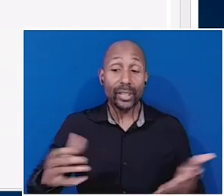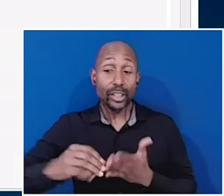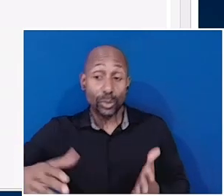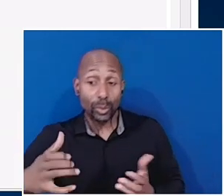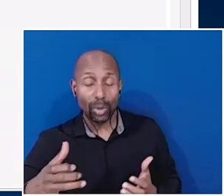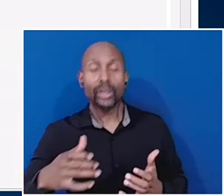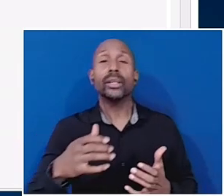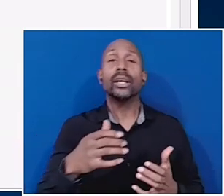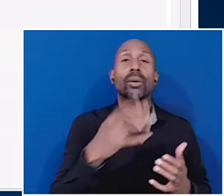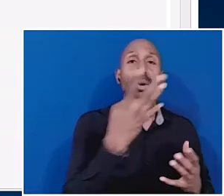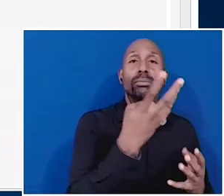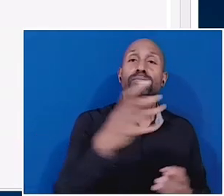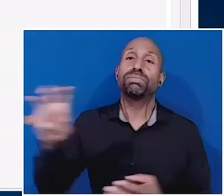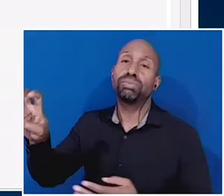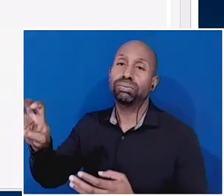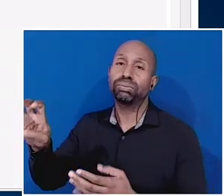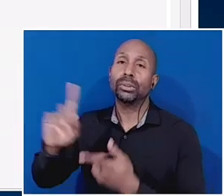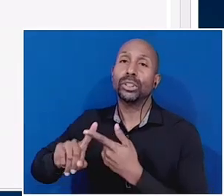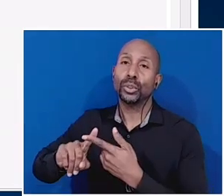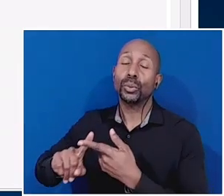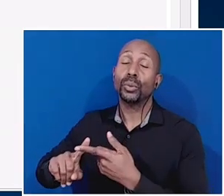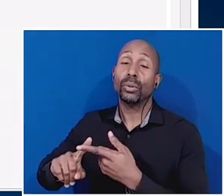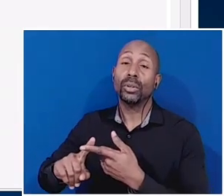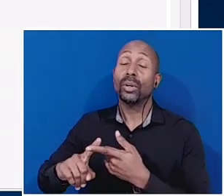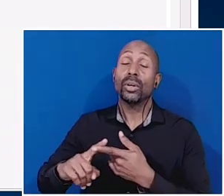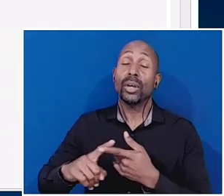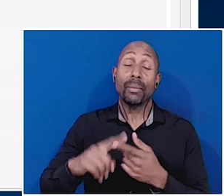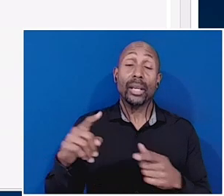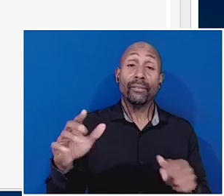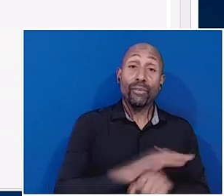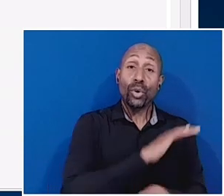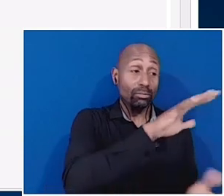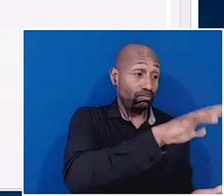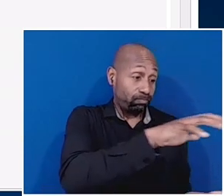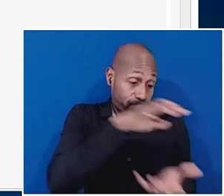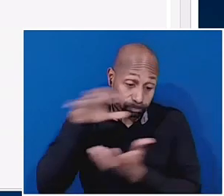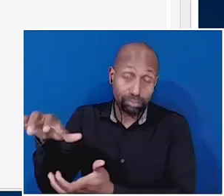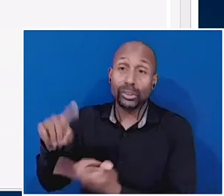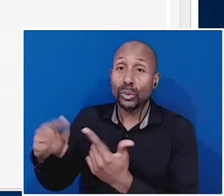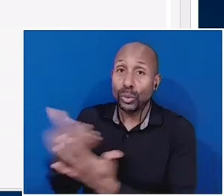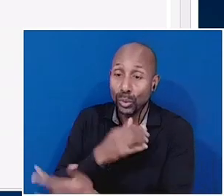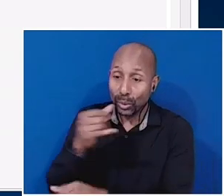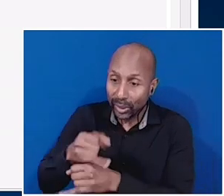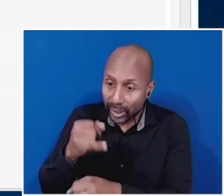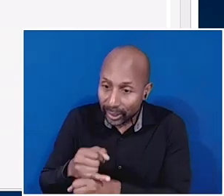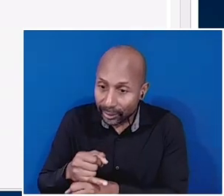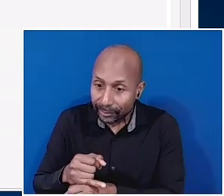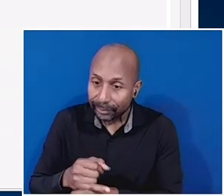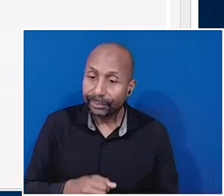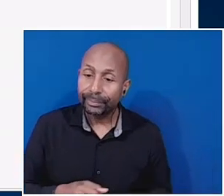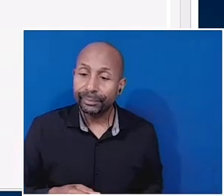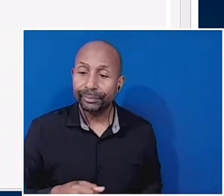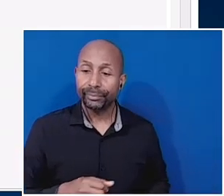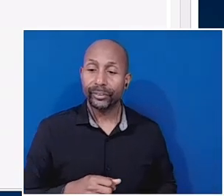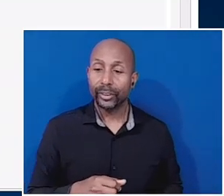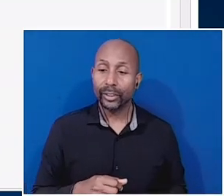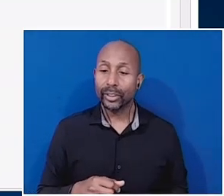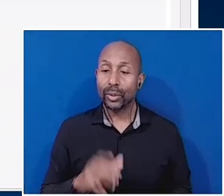And I believe those are- in addition to subchanges for the new institution- they are part of the teach out arrangement that